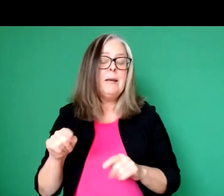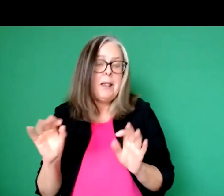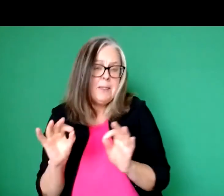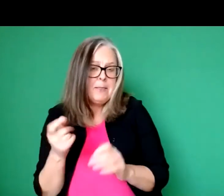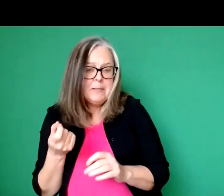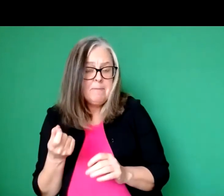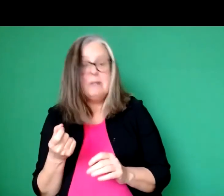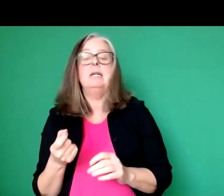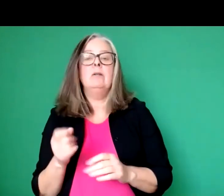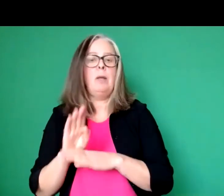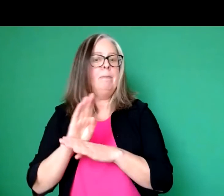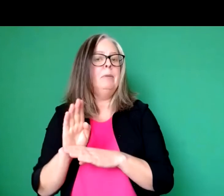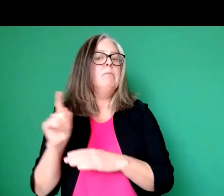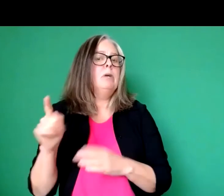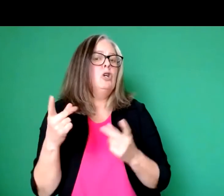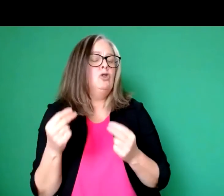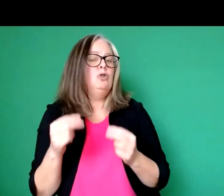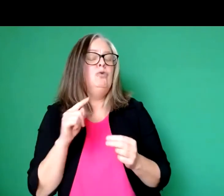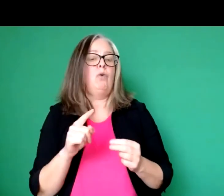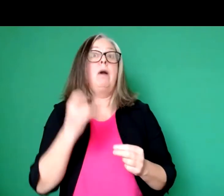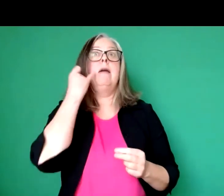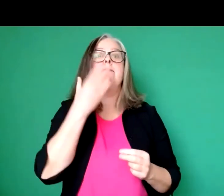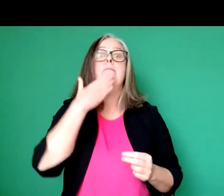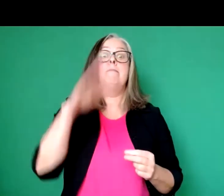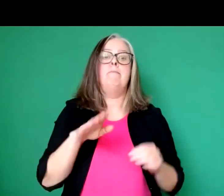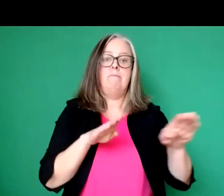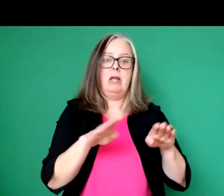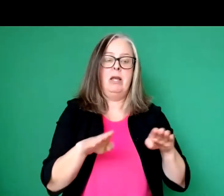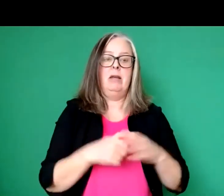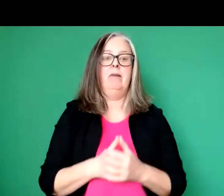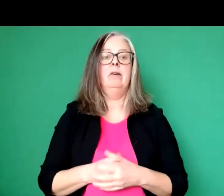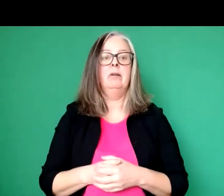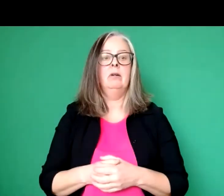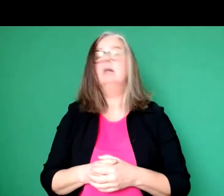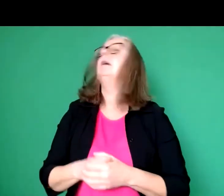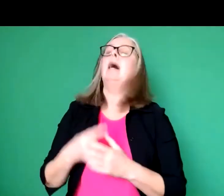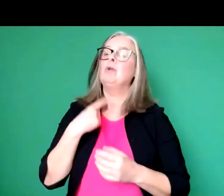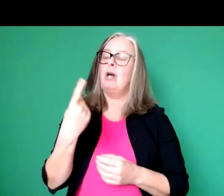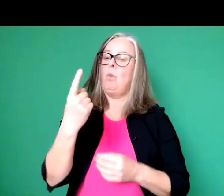a business do in that situation and i just want to tell you about an experience i had